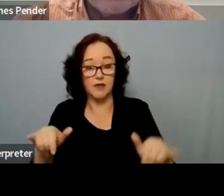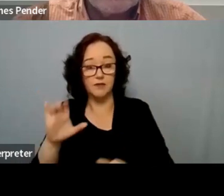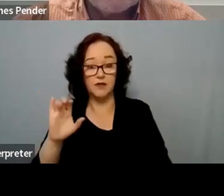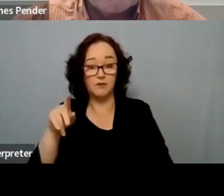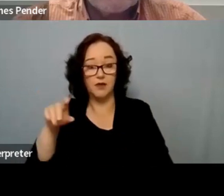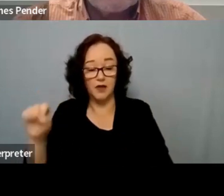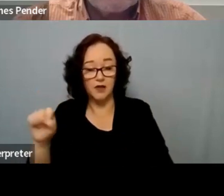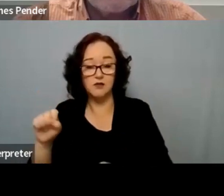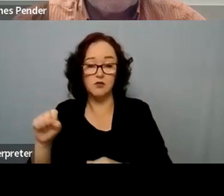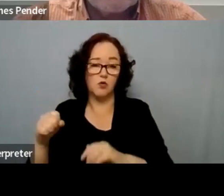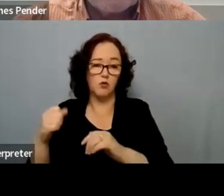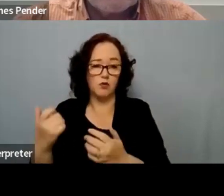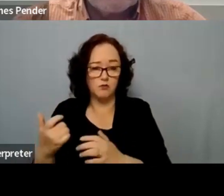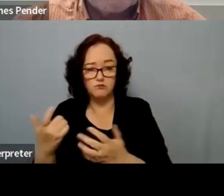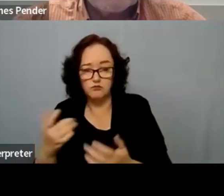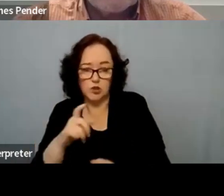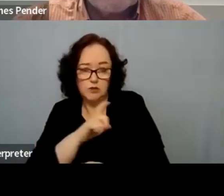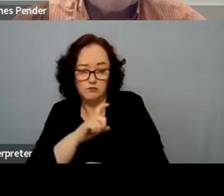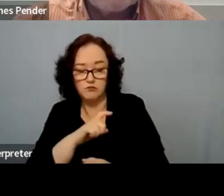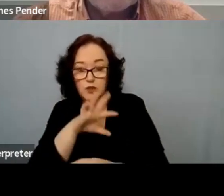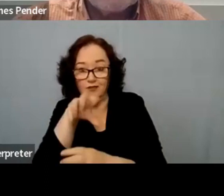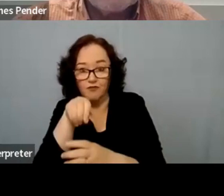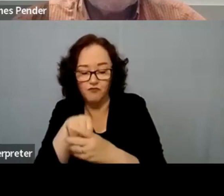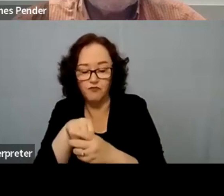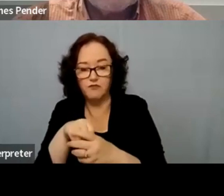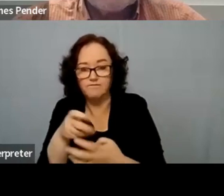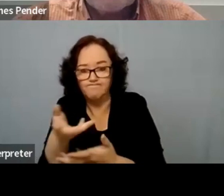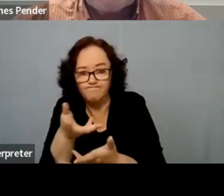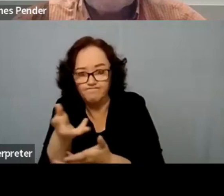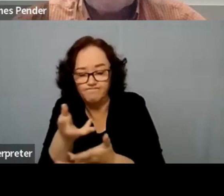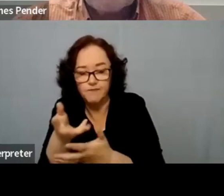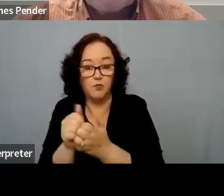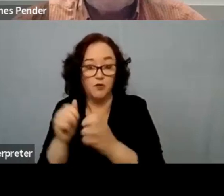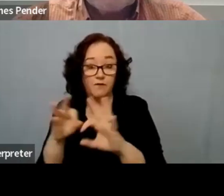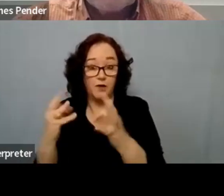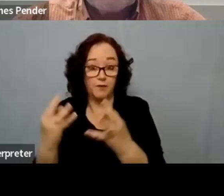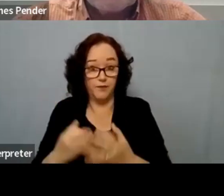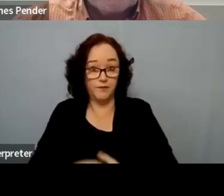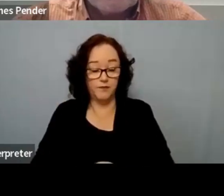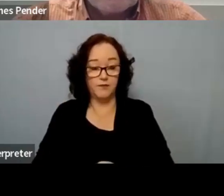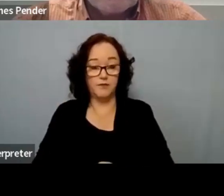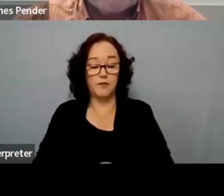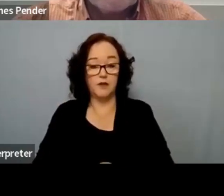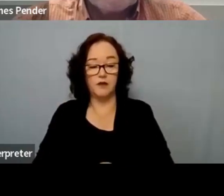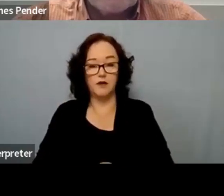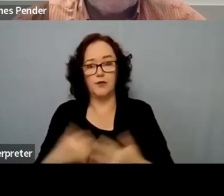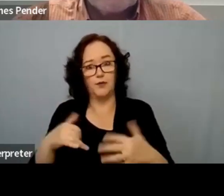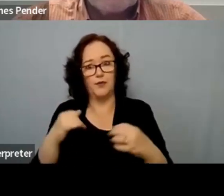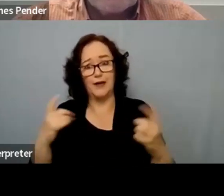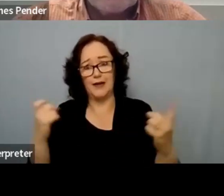program is an inner engaging with a family. You have that complexity and then you also have the complexity of